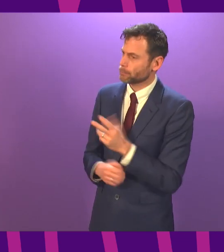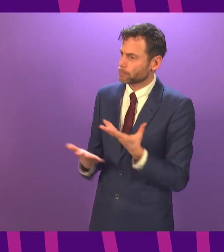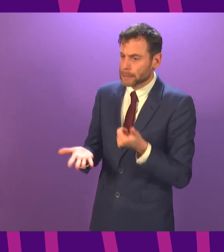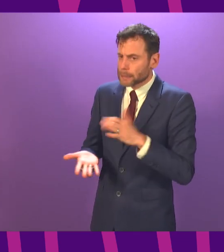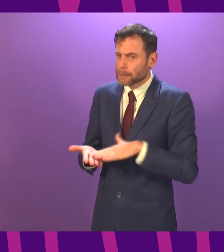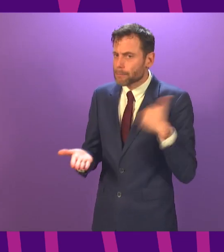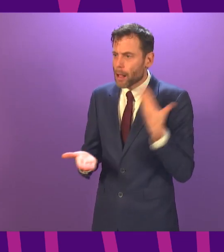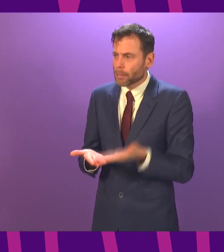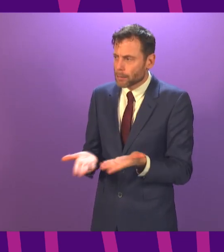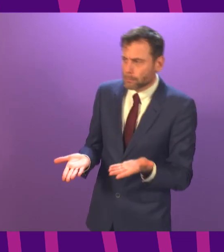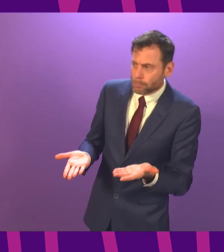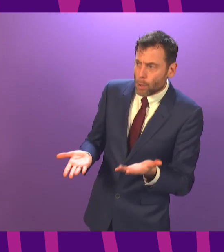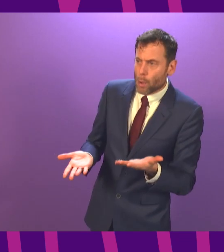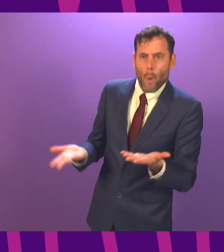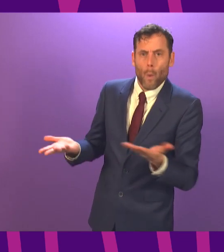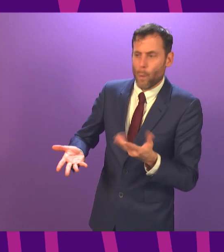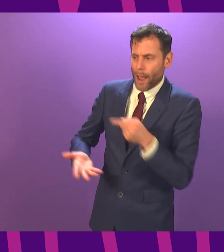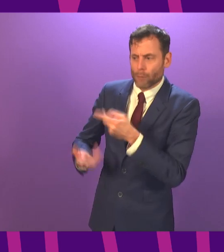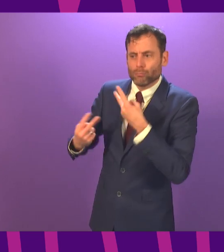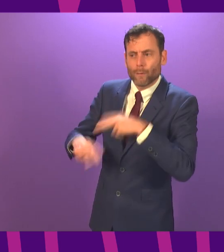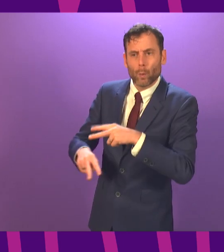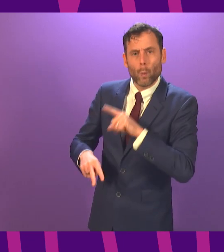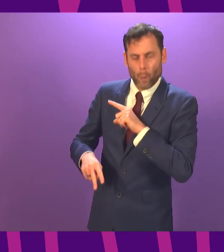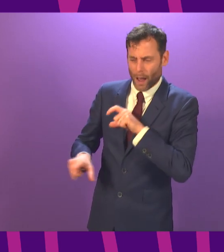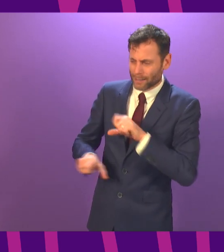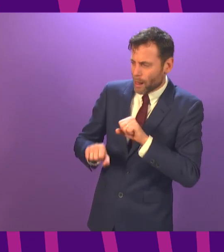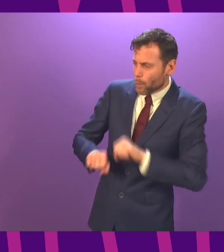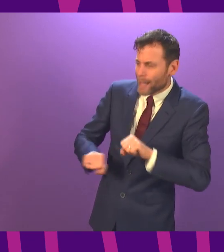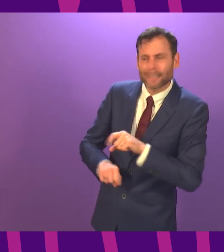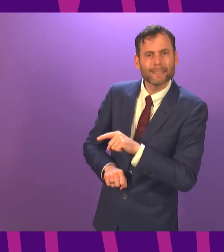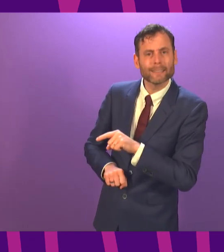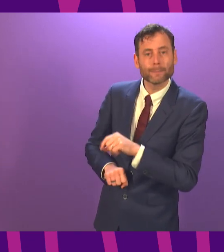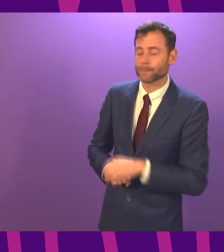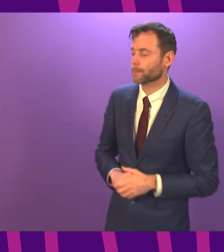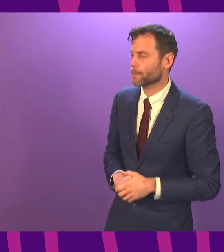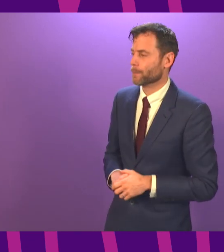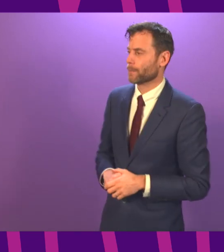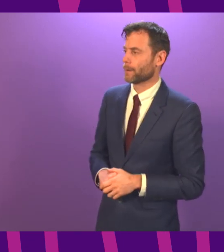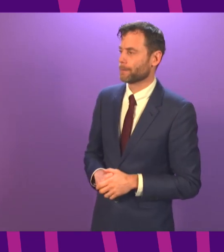their families still waiting? The First Minister (Nicola Sturgeon): We work every single day with those on the